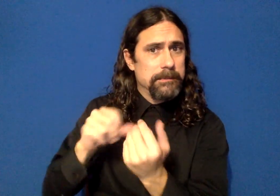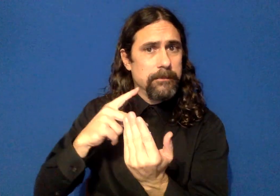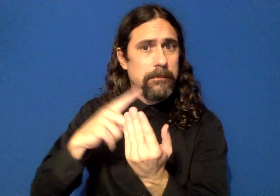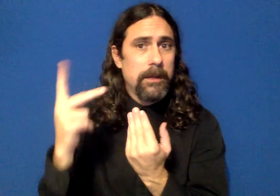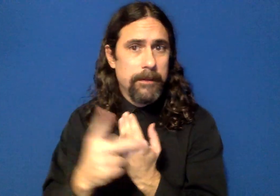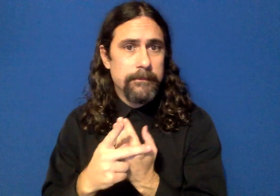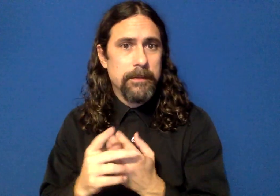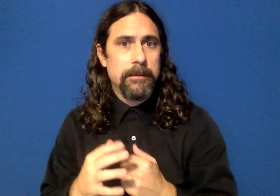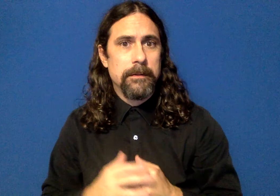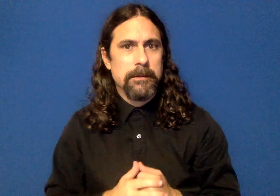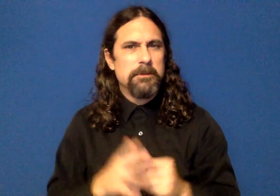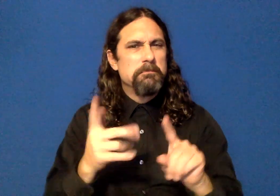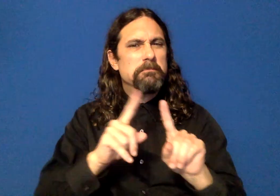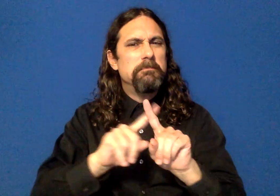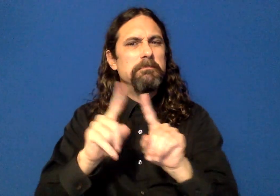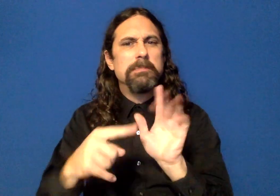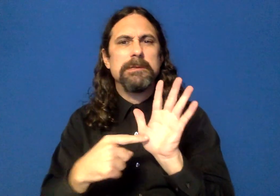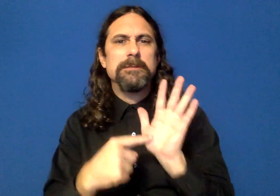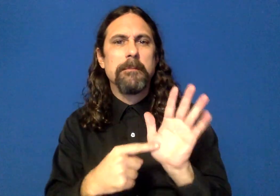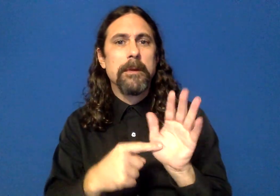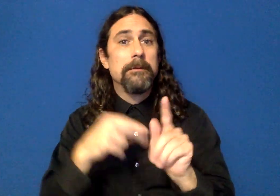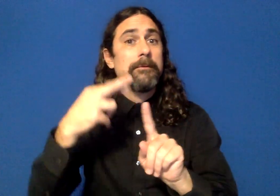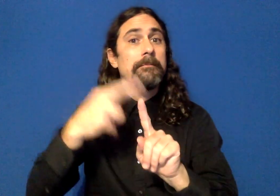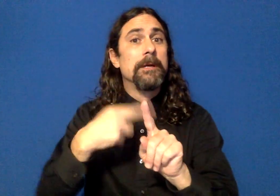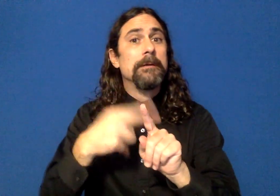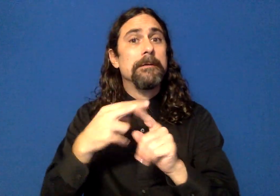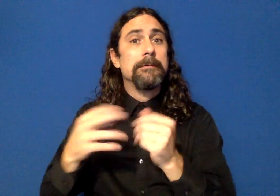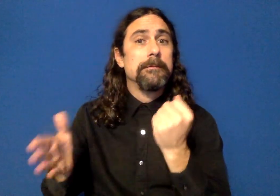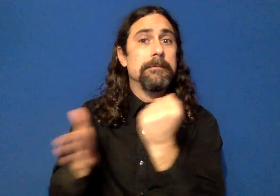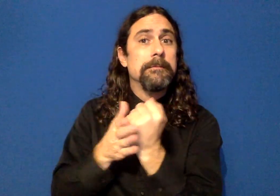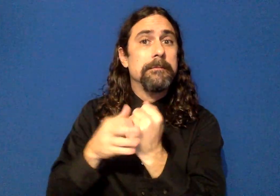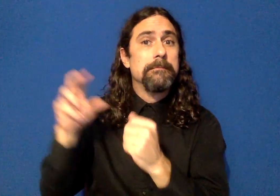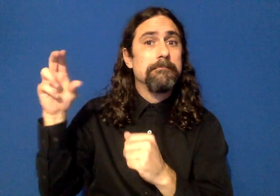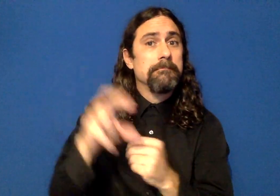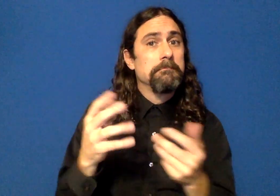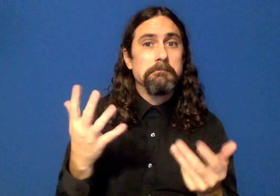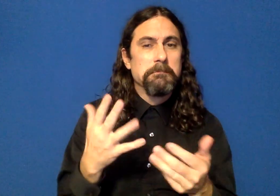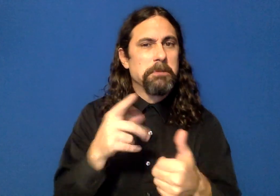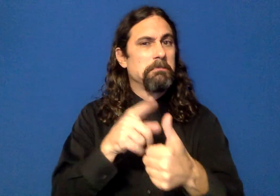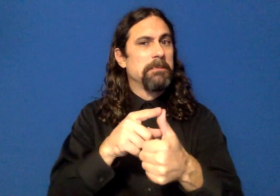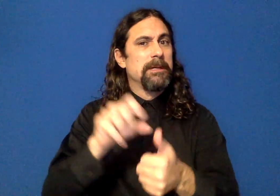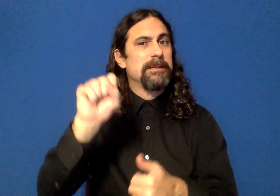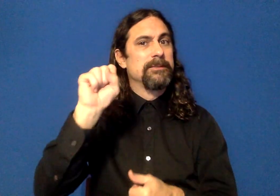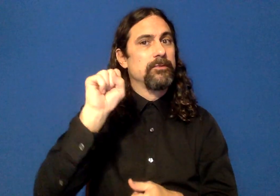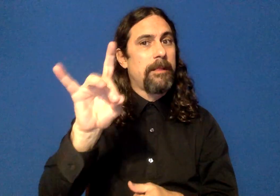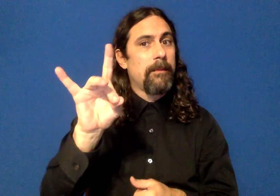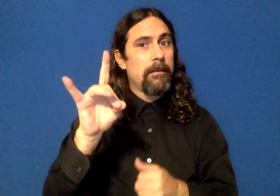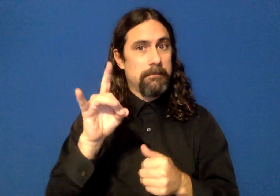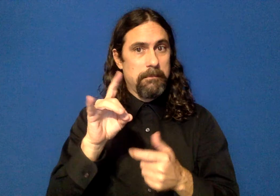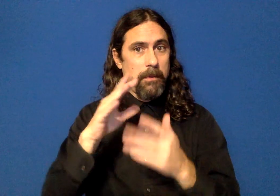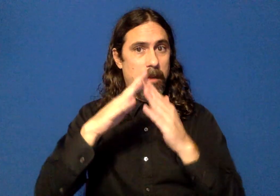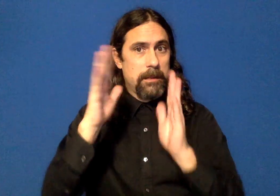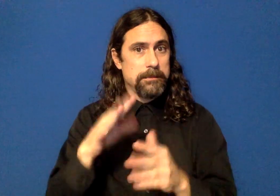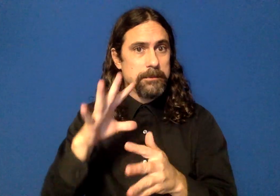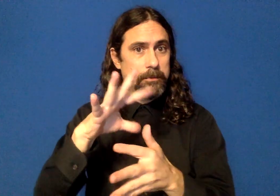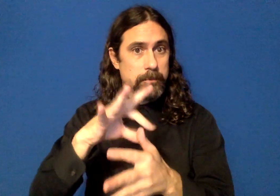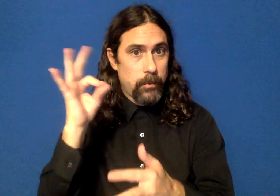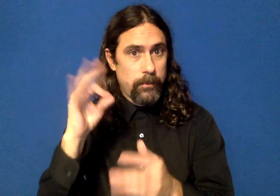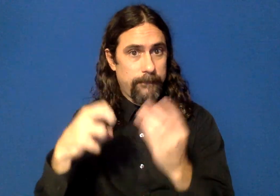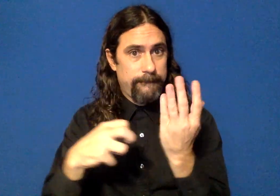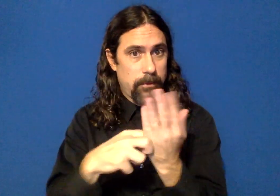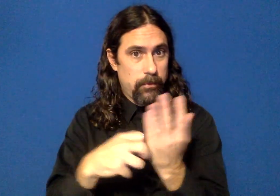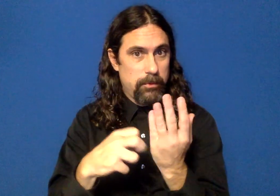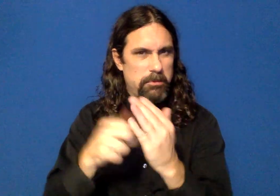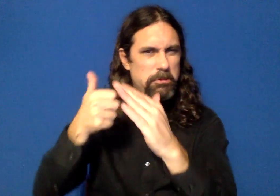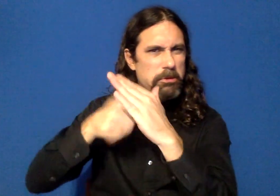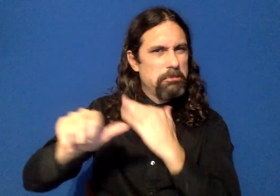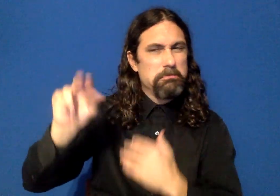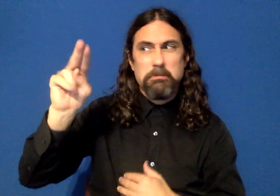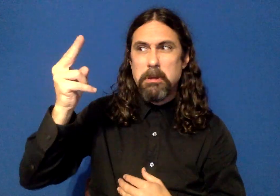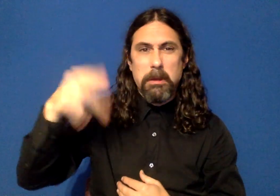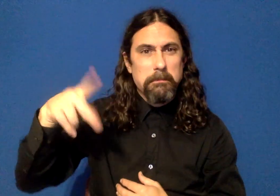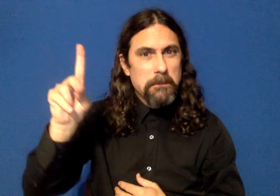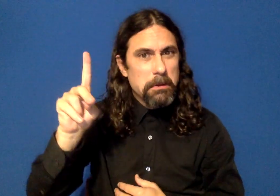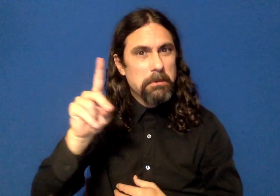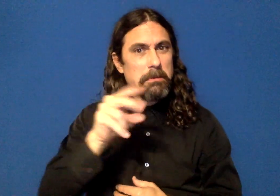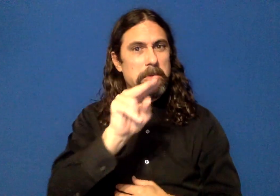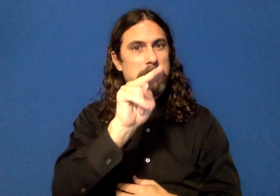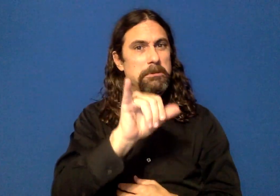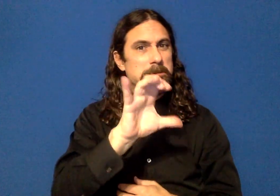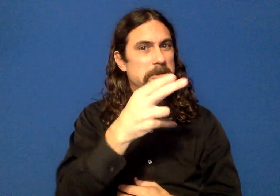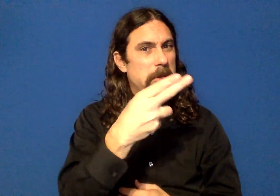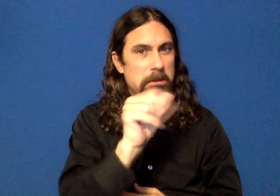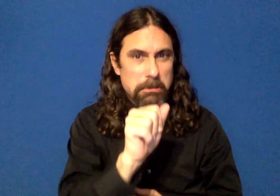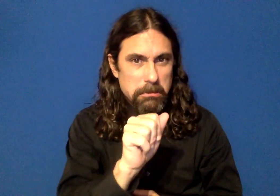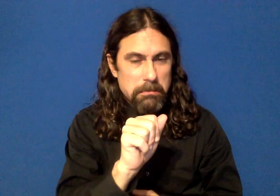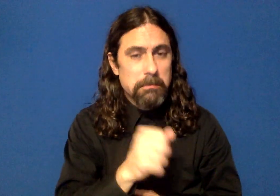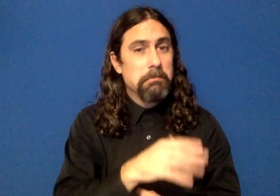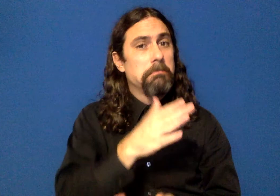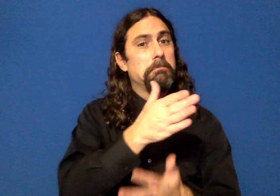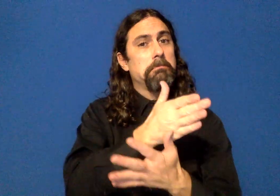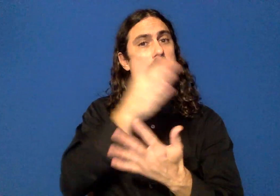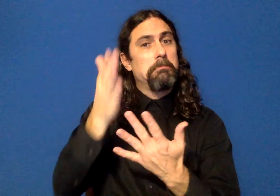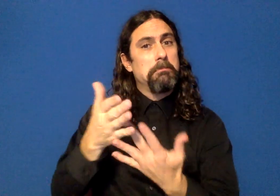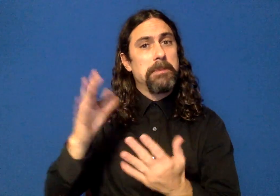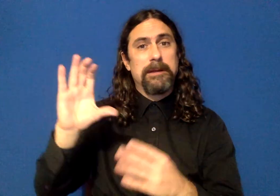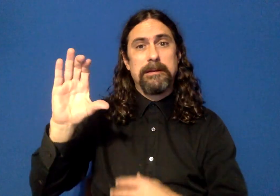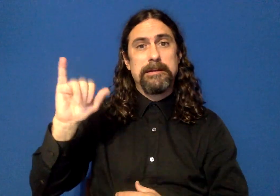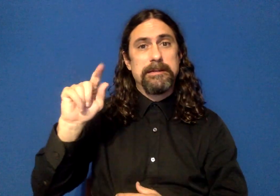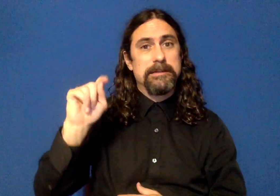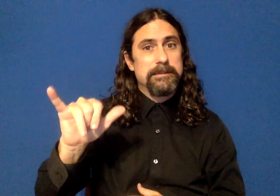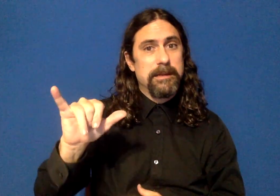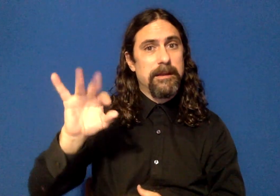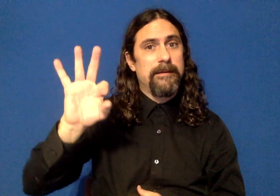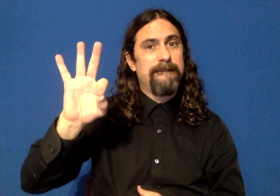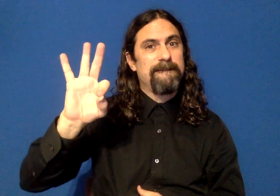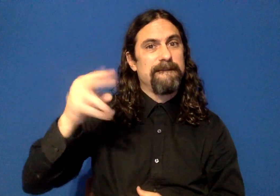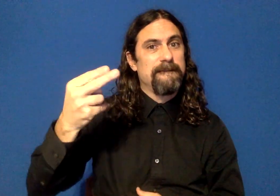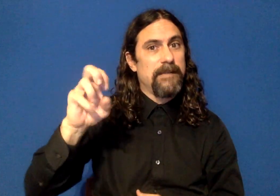Section 8 Housing Choice Vouchers (HPD or NYCHA), CityFHEPS, ISS, Medicaid Waiver, and VASH